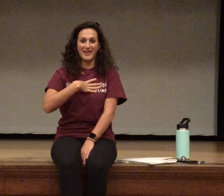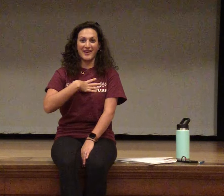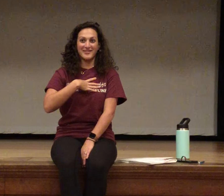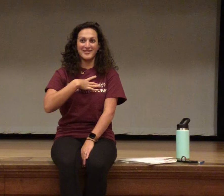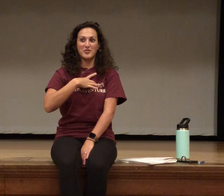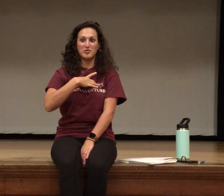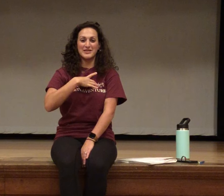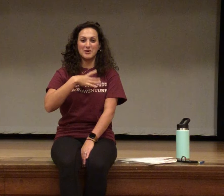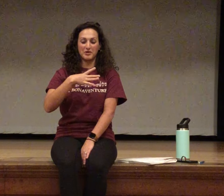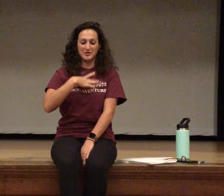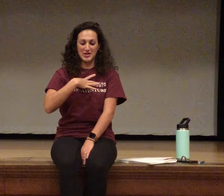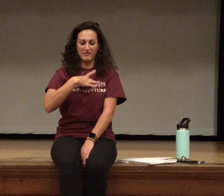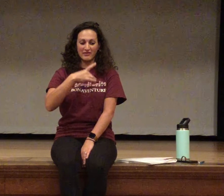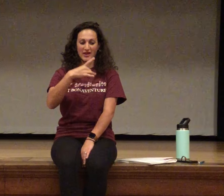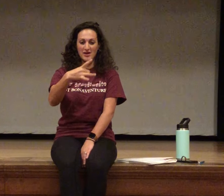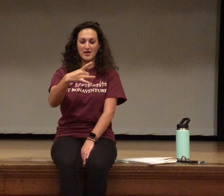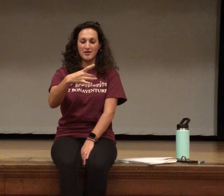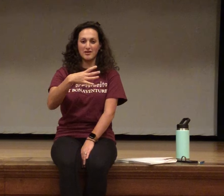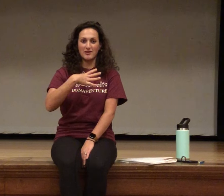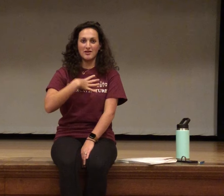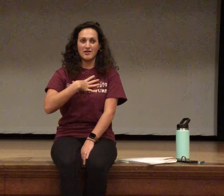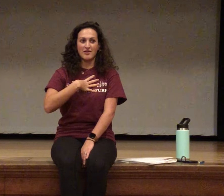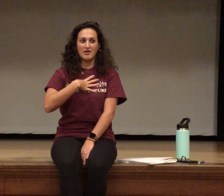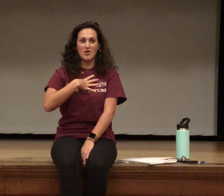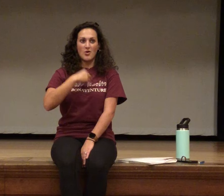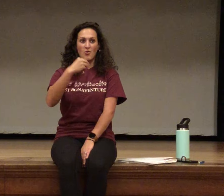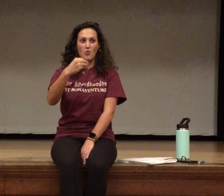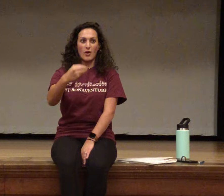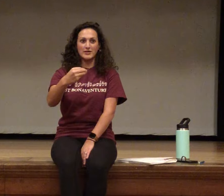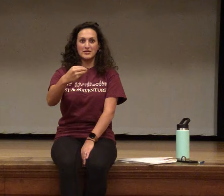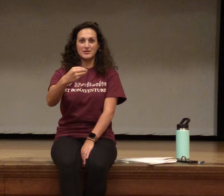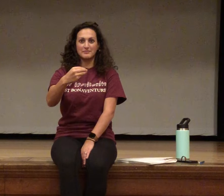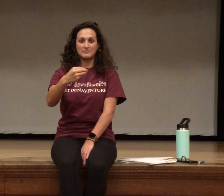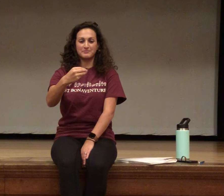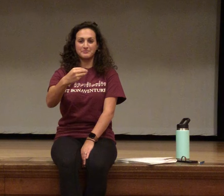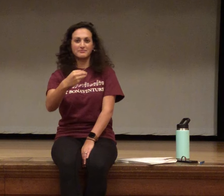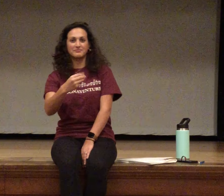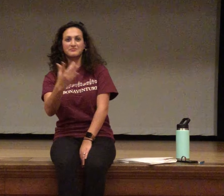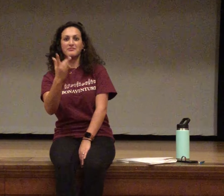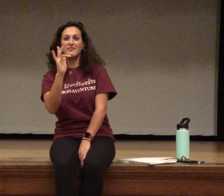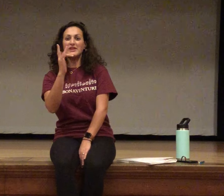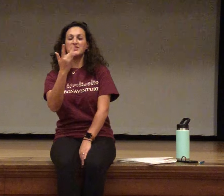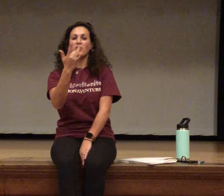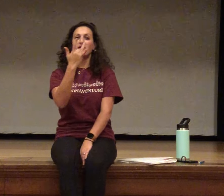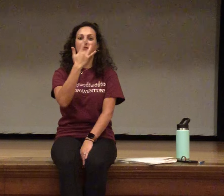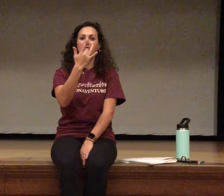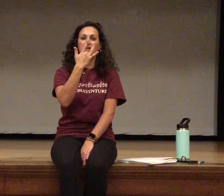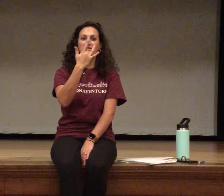yeah they're pretty similar so you have like White so favorite